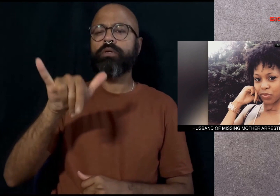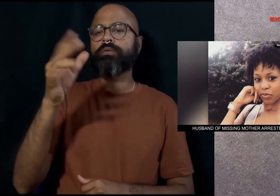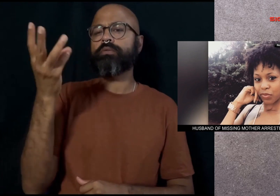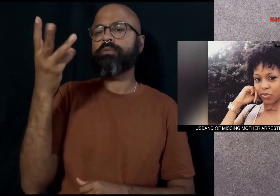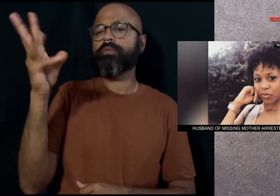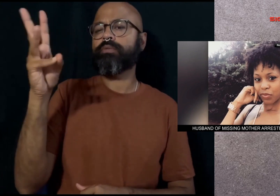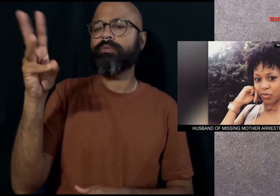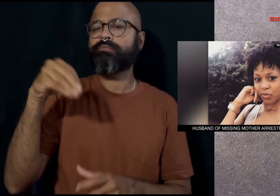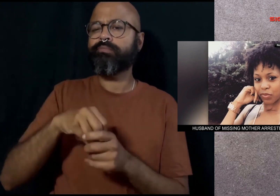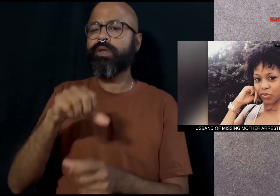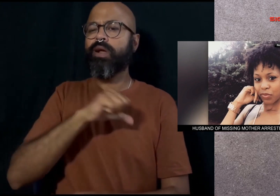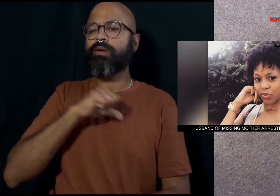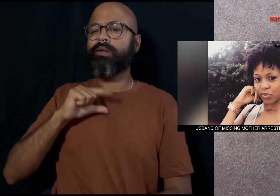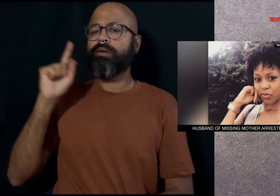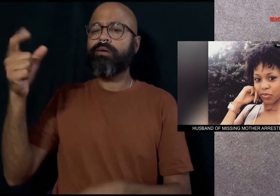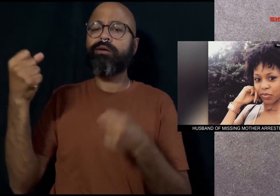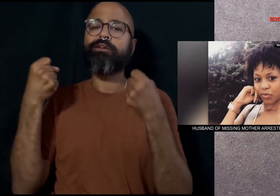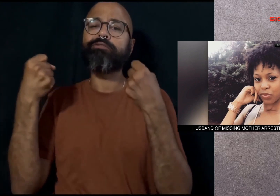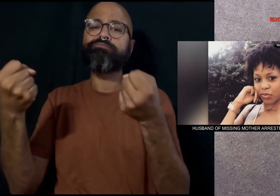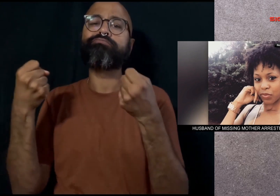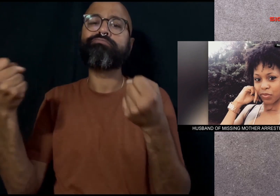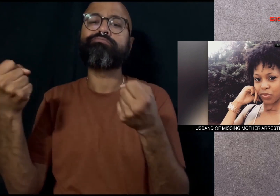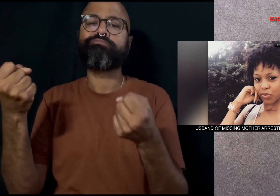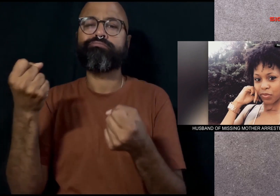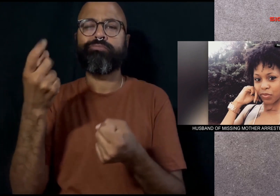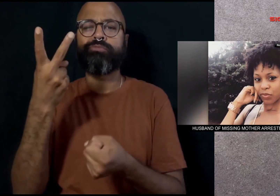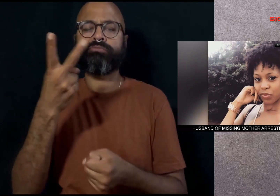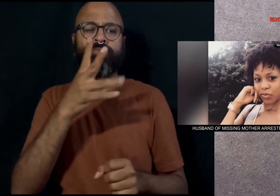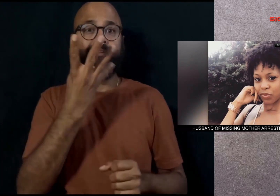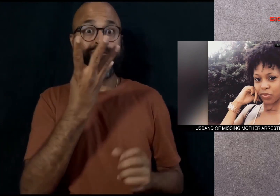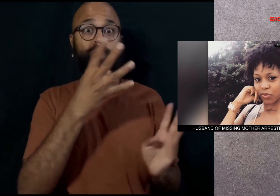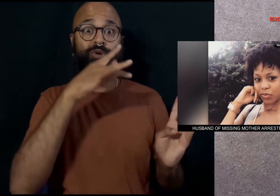Roberson was last seen on July 16th in Atlanta,